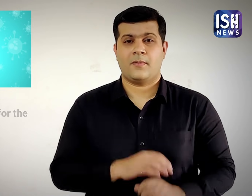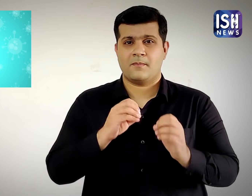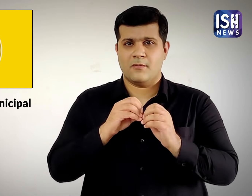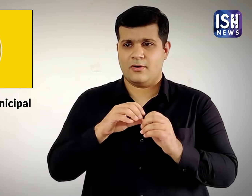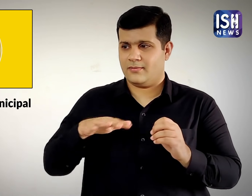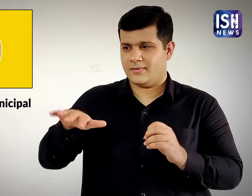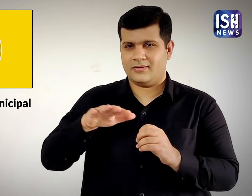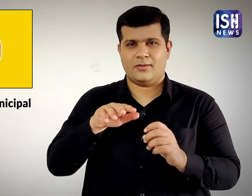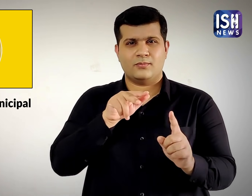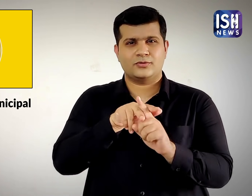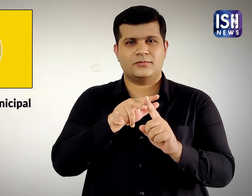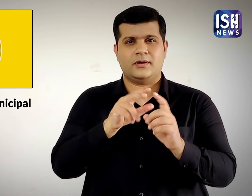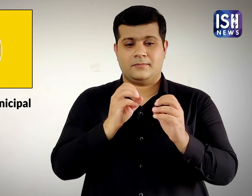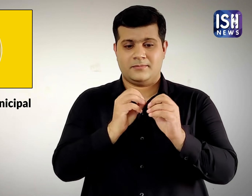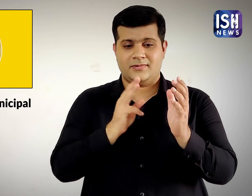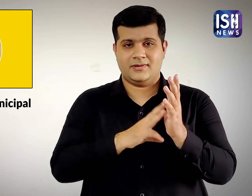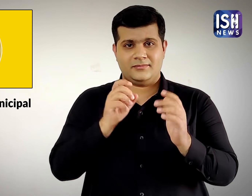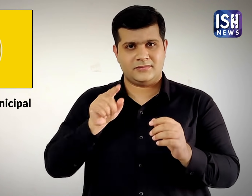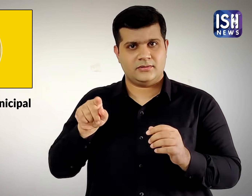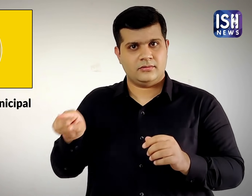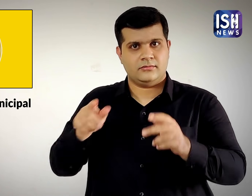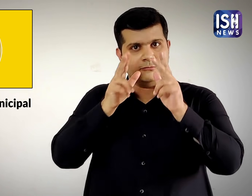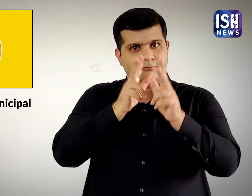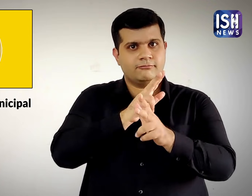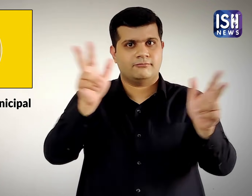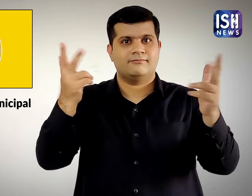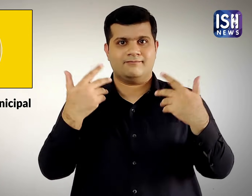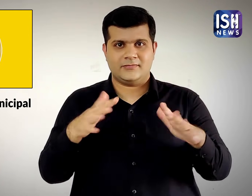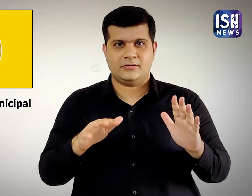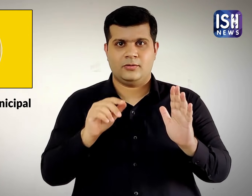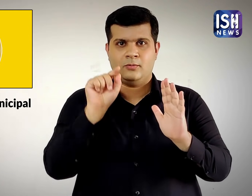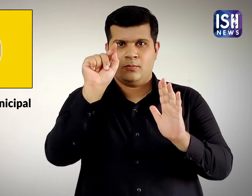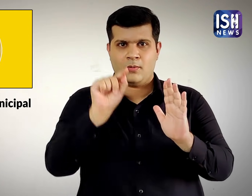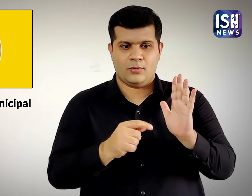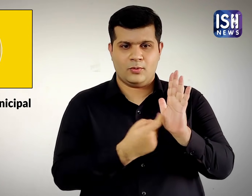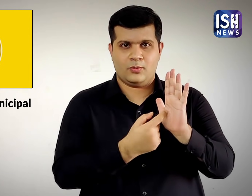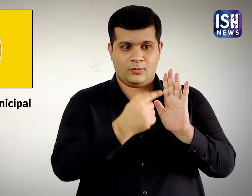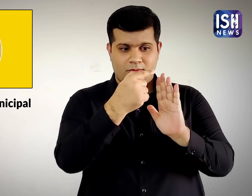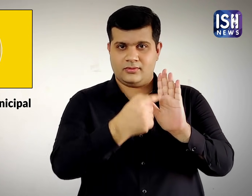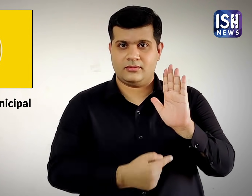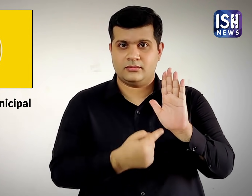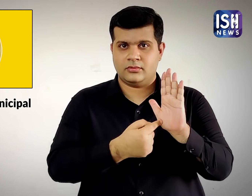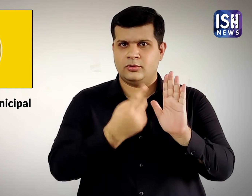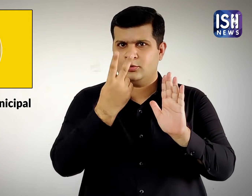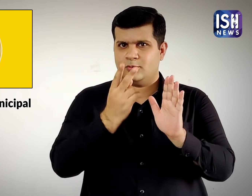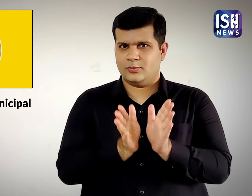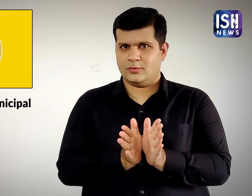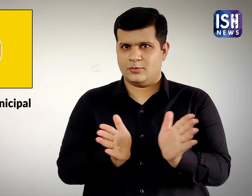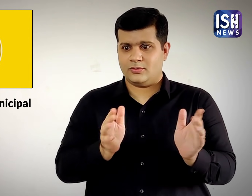The BRIHANMUMBAI MUNICIPAL CORPORATION (BMC) had realeased